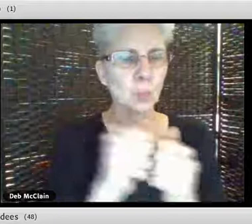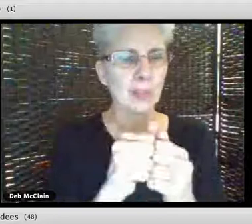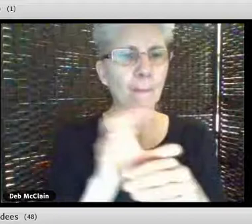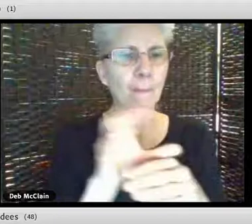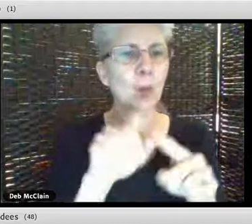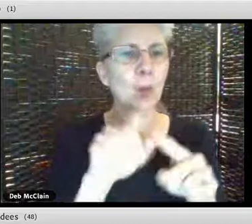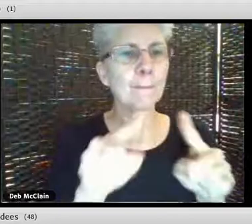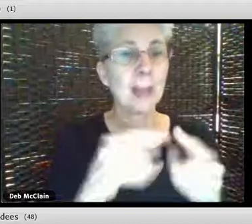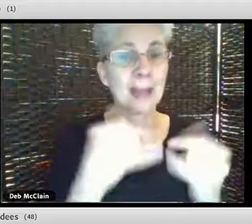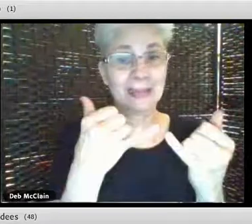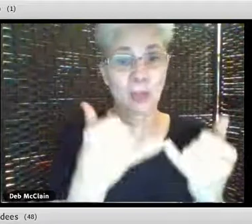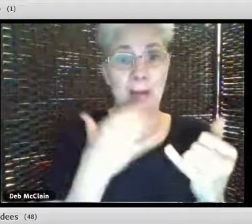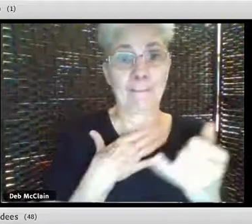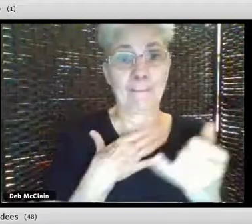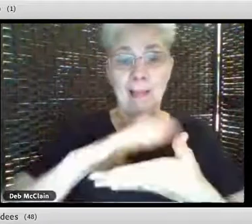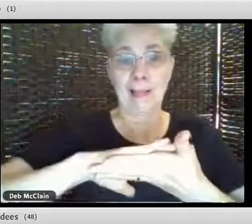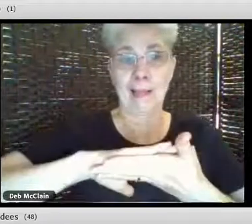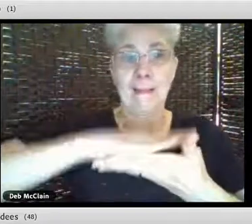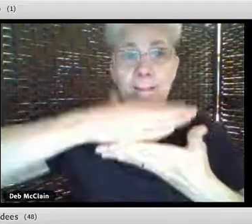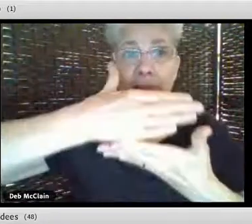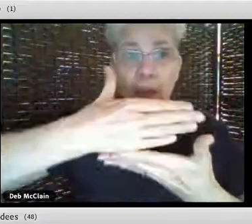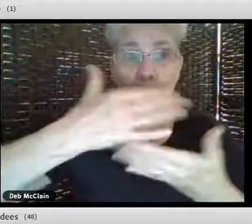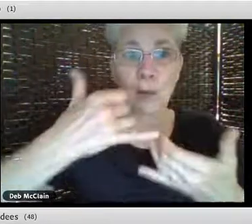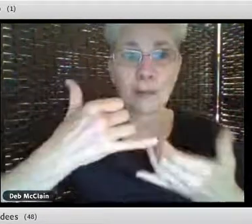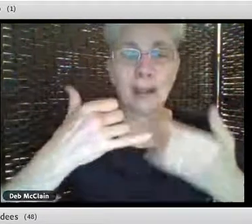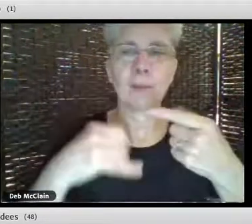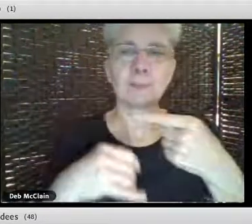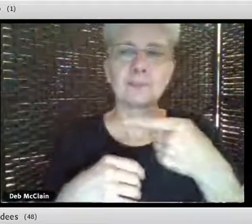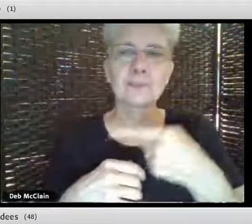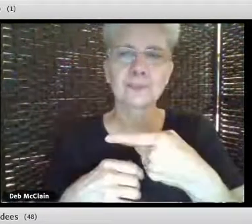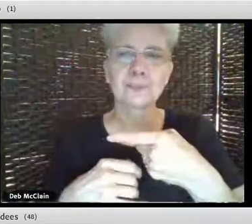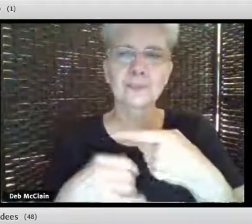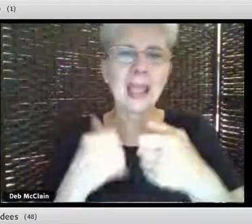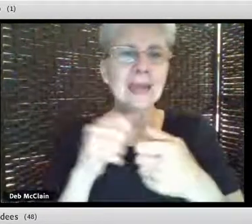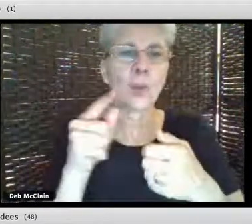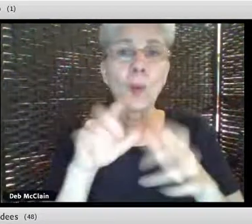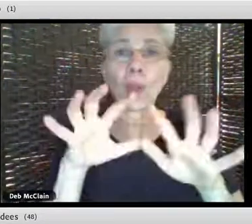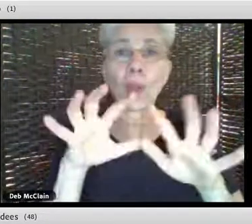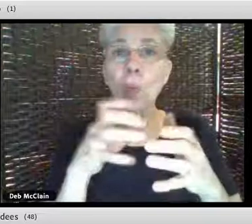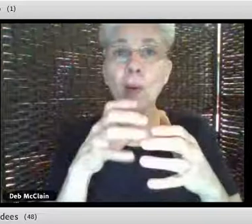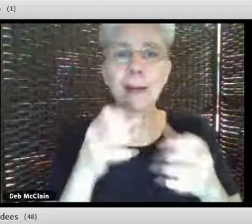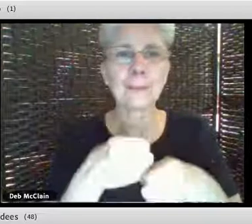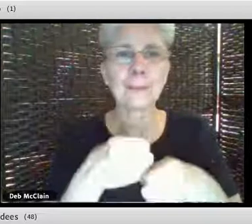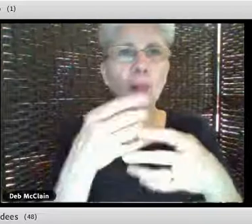but this is what's cry on my laptop right now, so anywhere I am in the world, I can log into my Google,